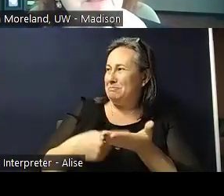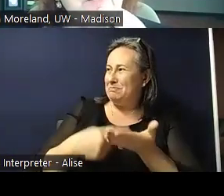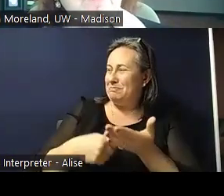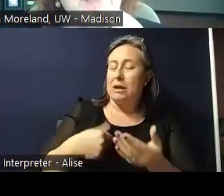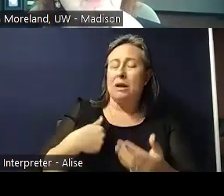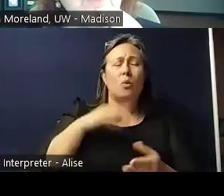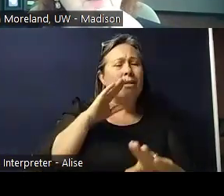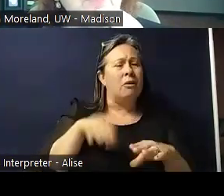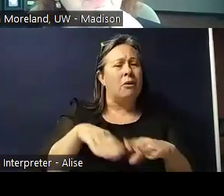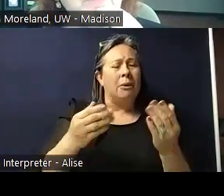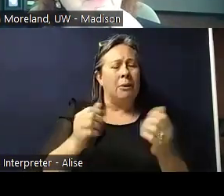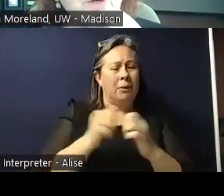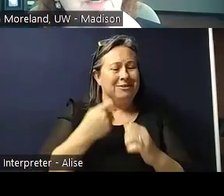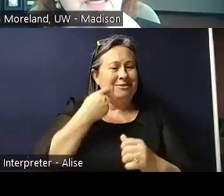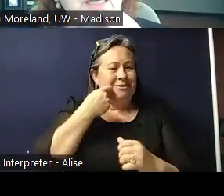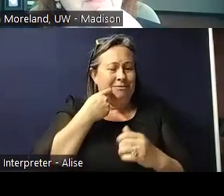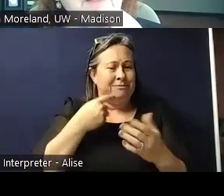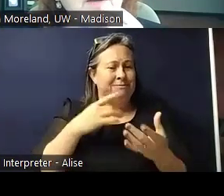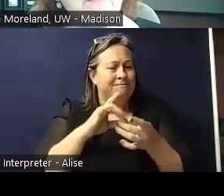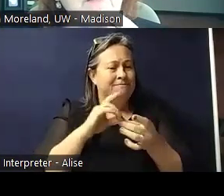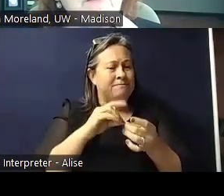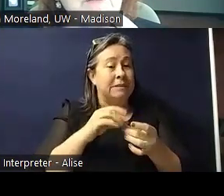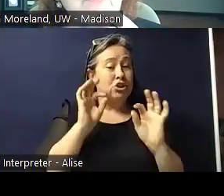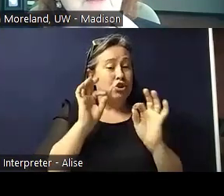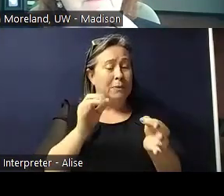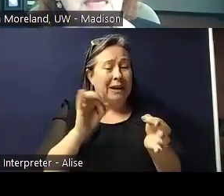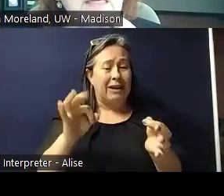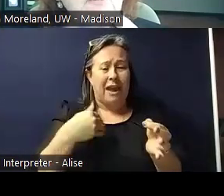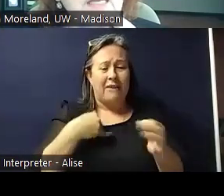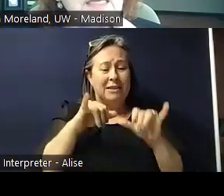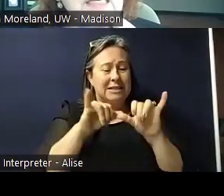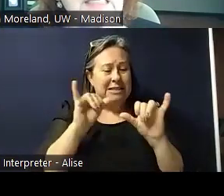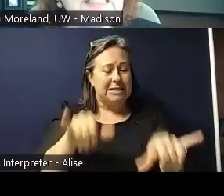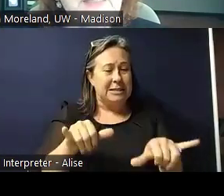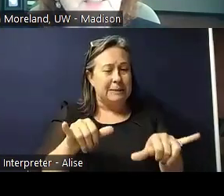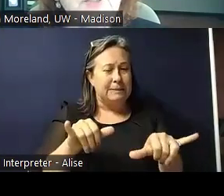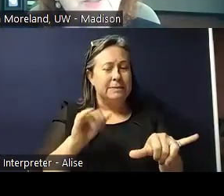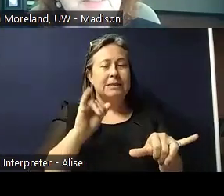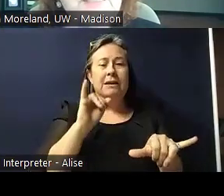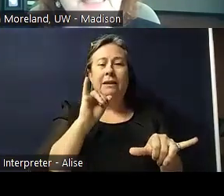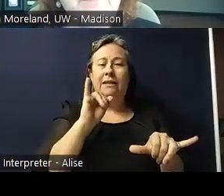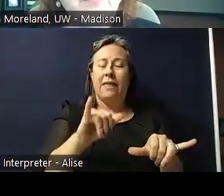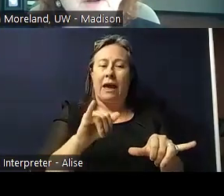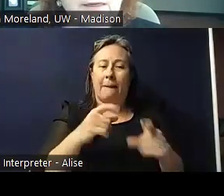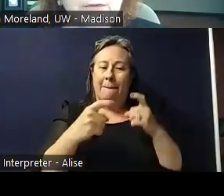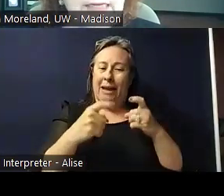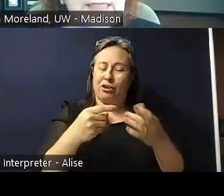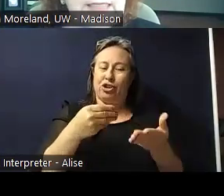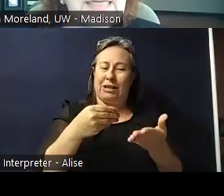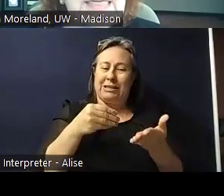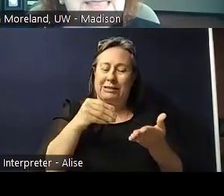we just mentioned which is determining if there are systems that manage expenditures and progress.